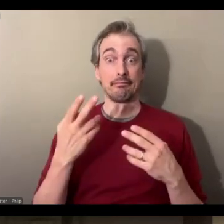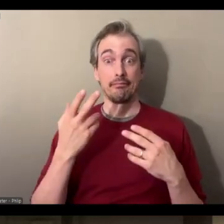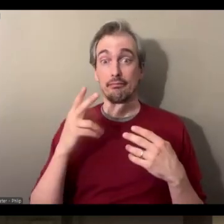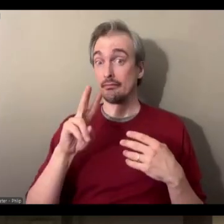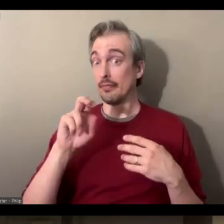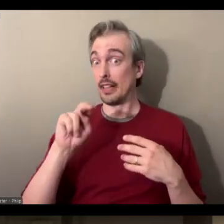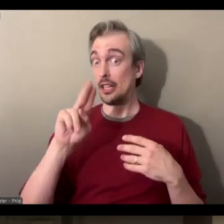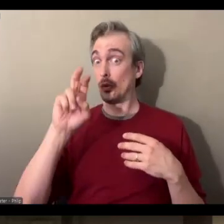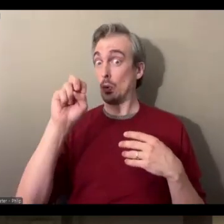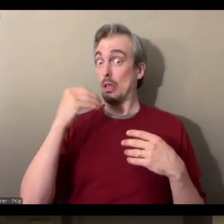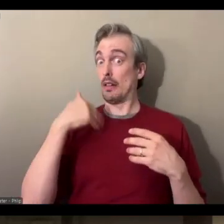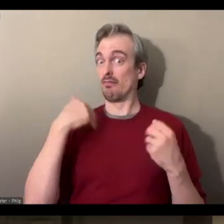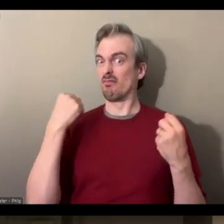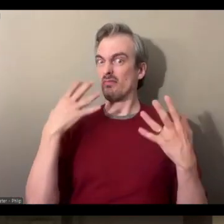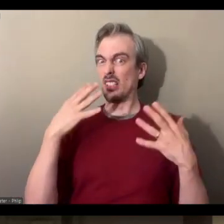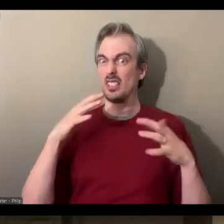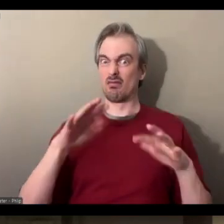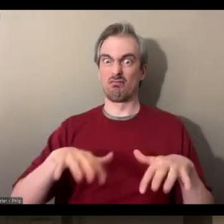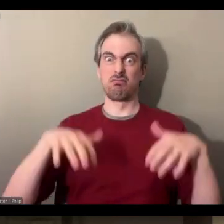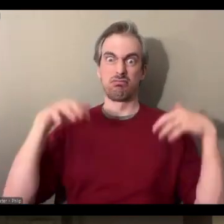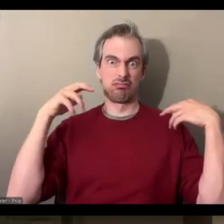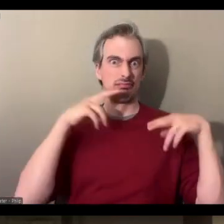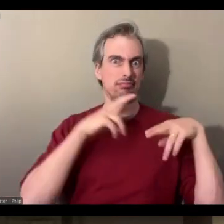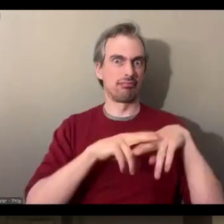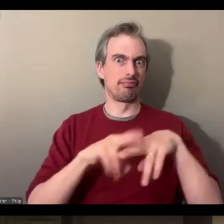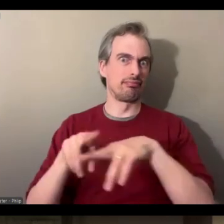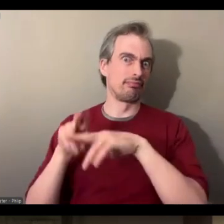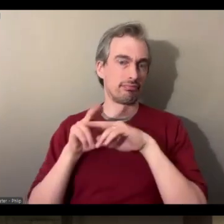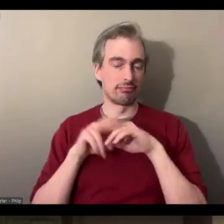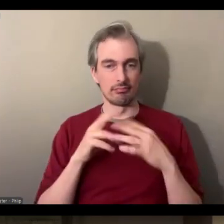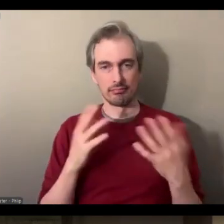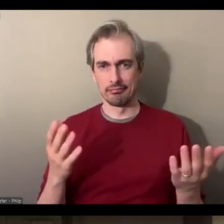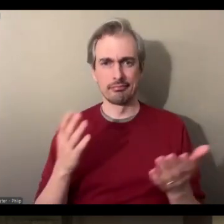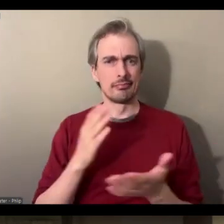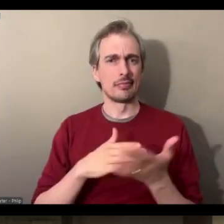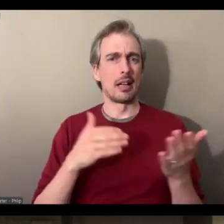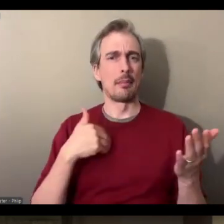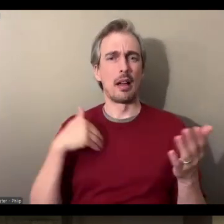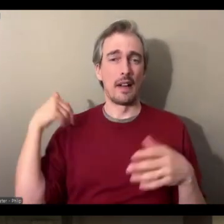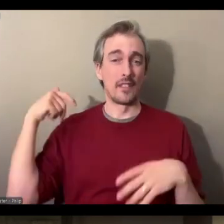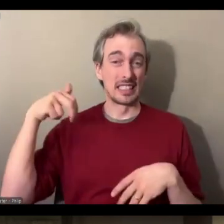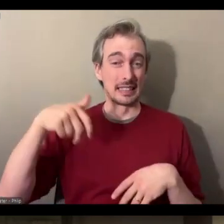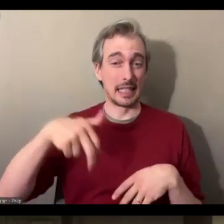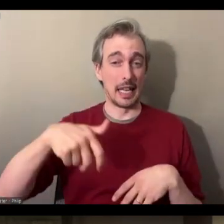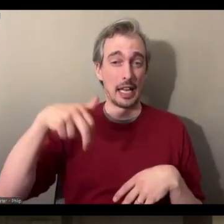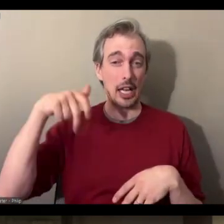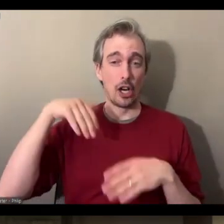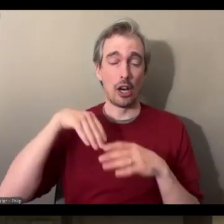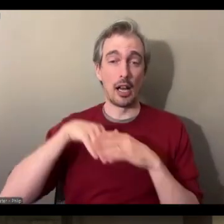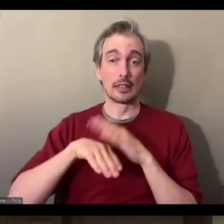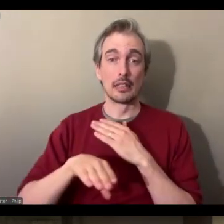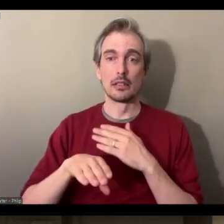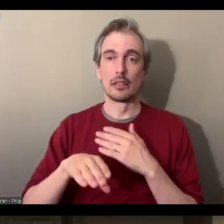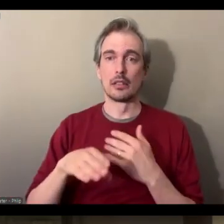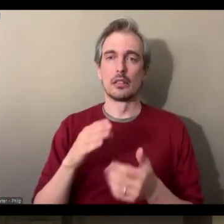to have stair access. Most seat maps will say: Stair access or no stair access. Lots and lots